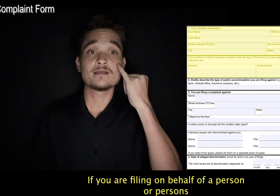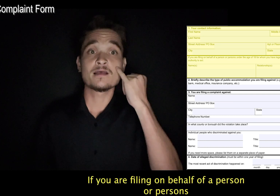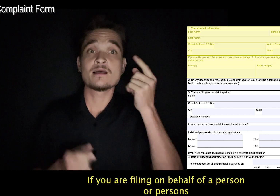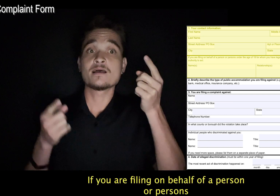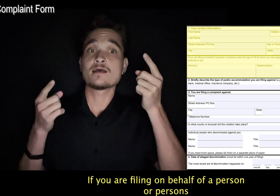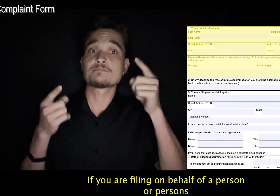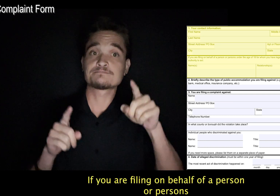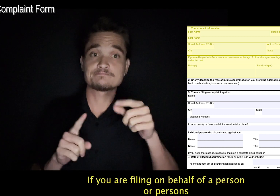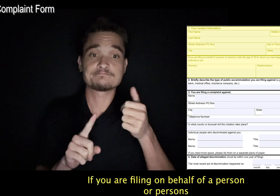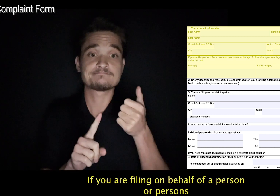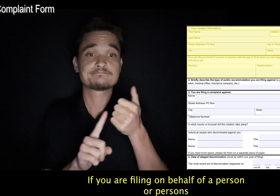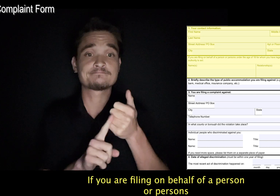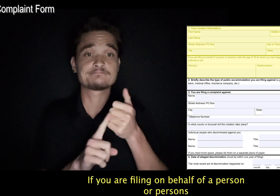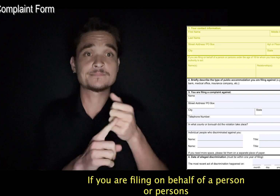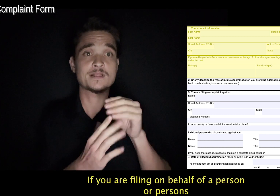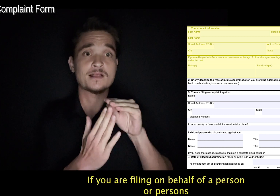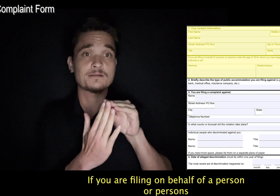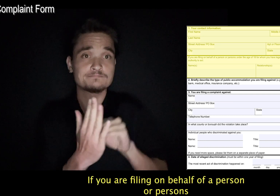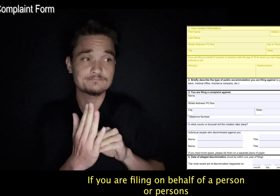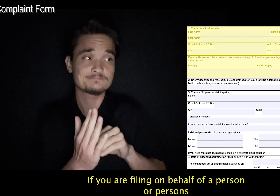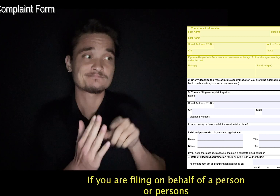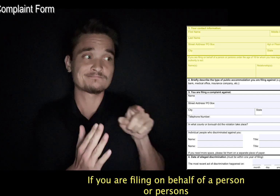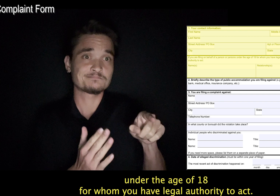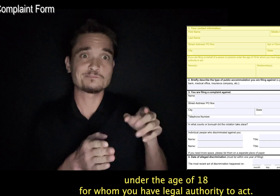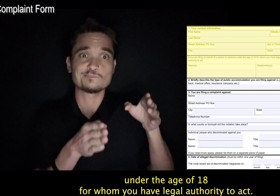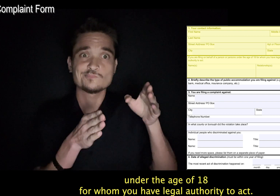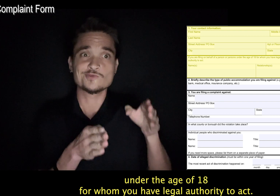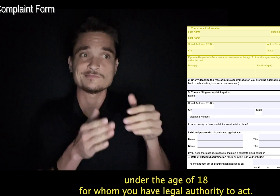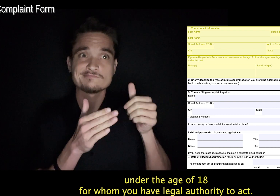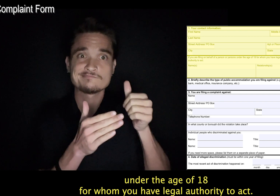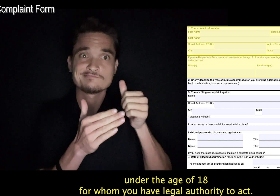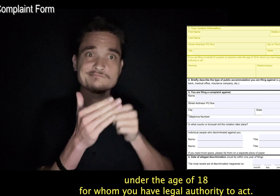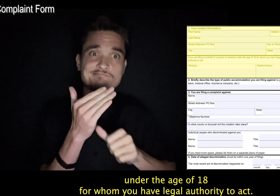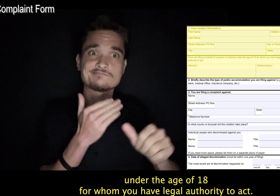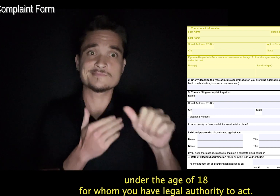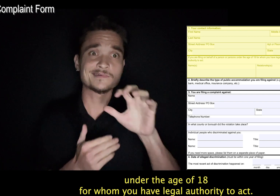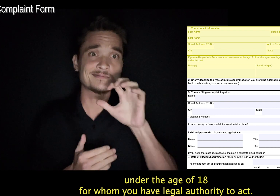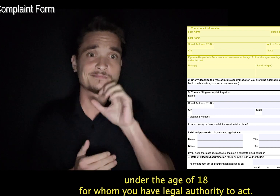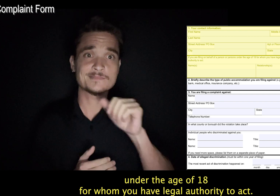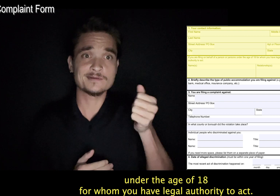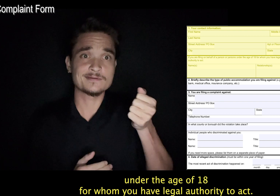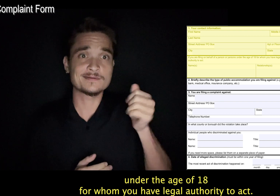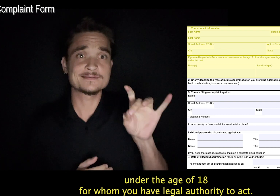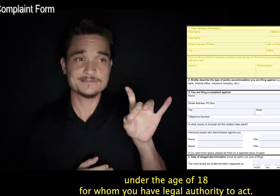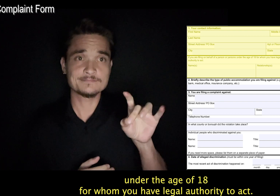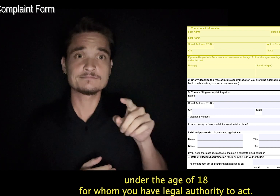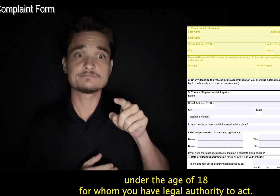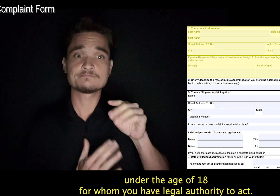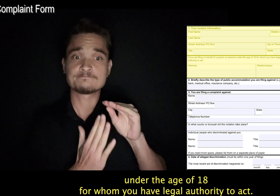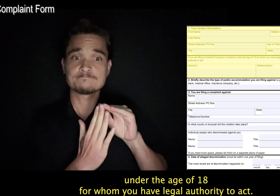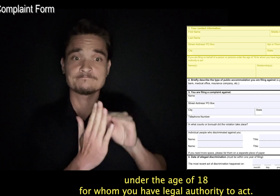If you are filing on behalf of a person or persons under the age of 18 for whom you have legal authority to act.